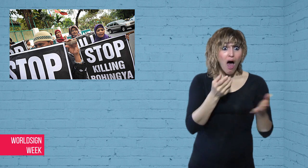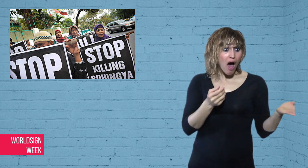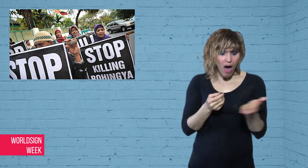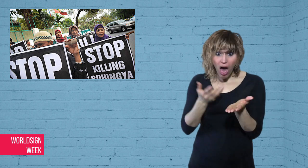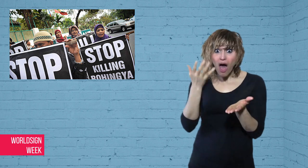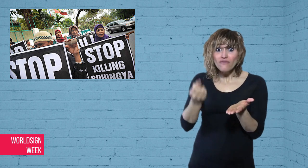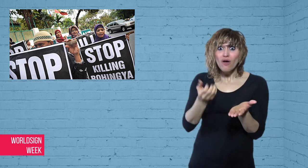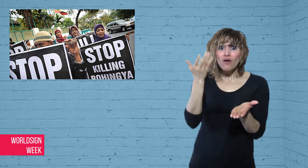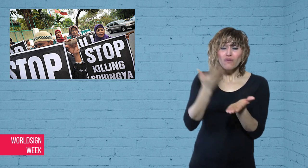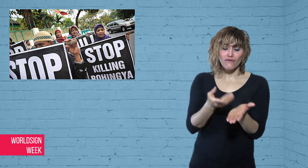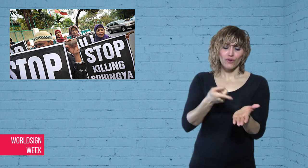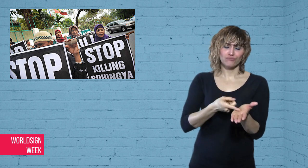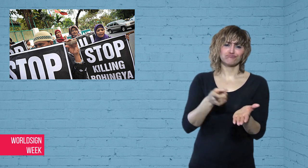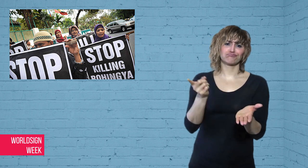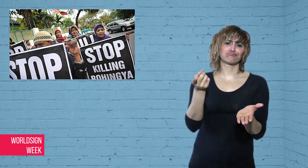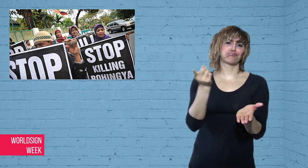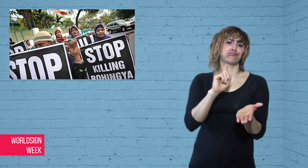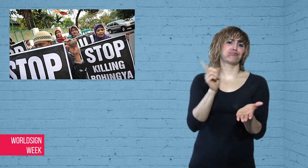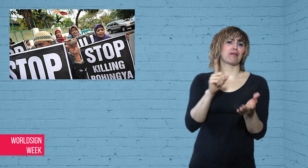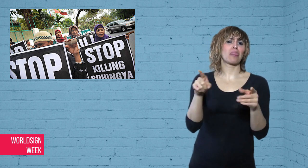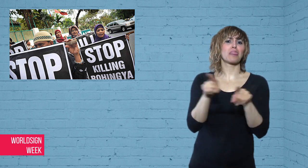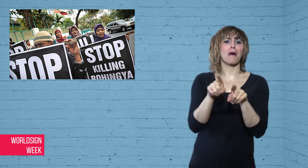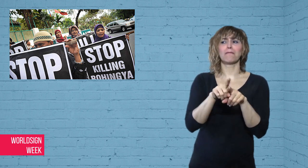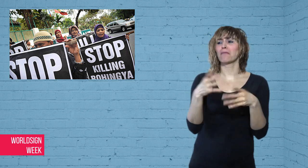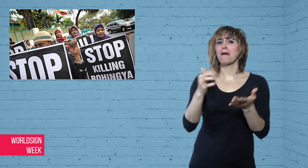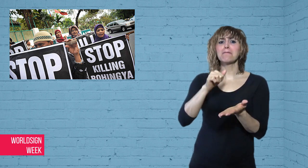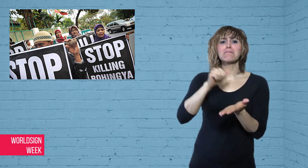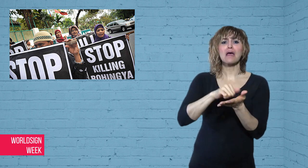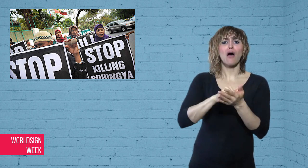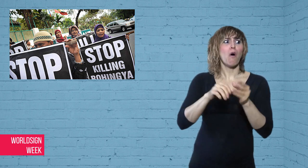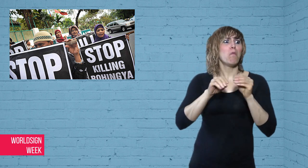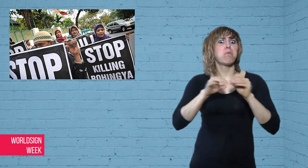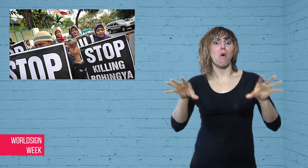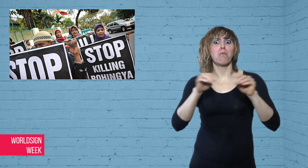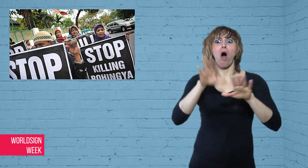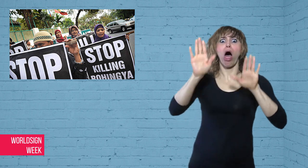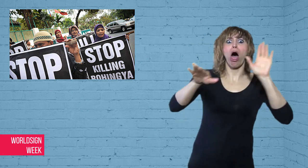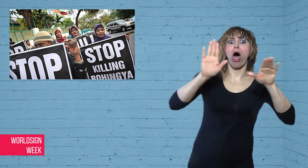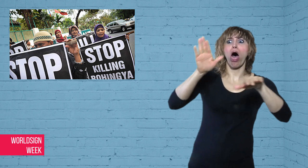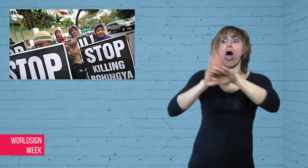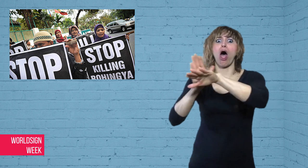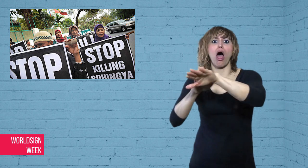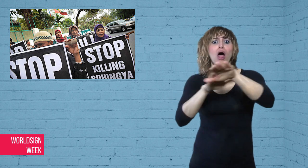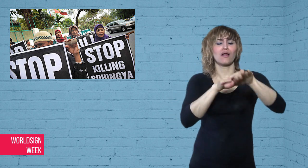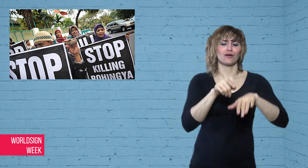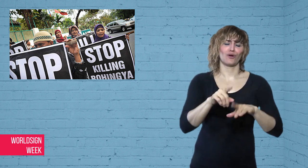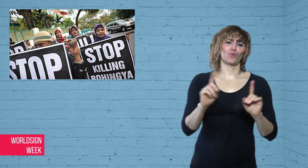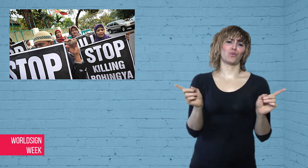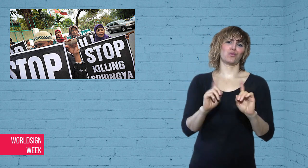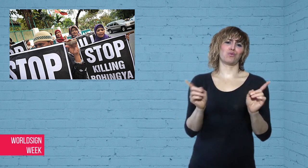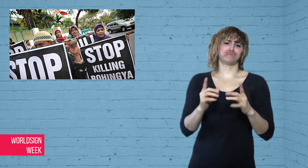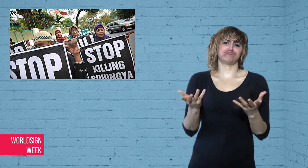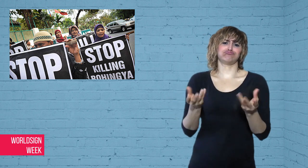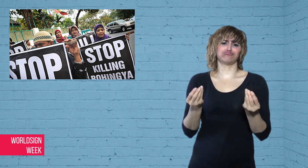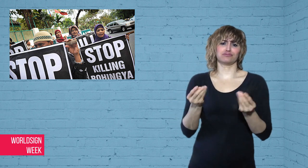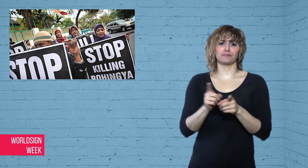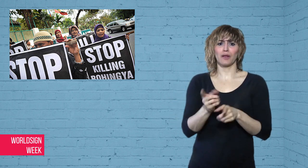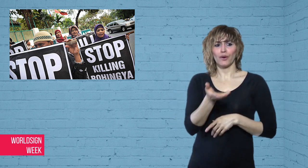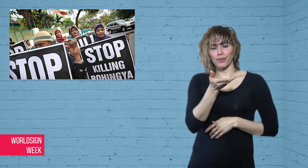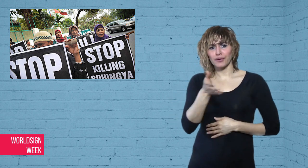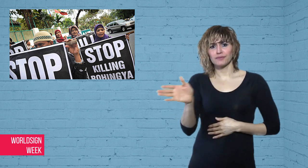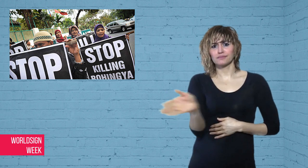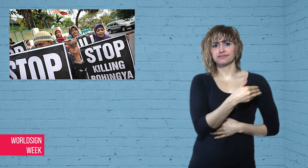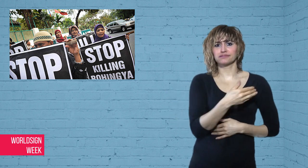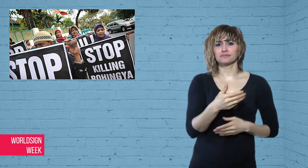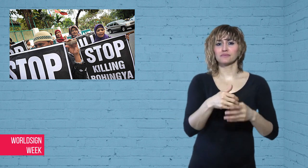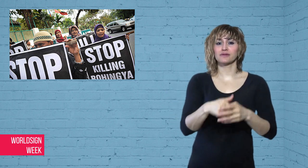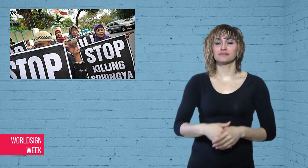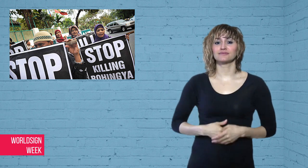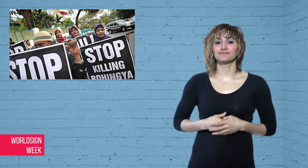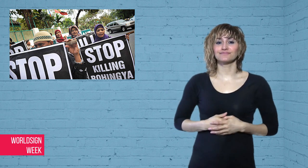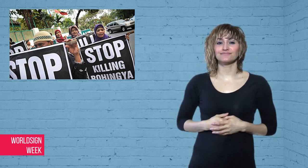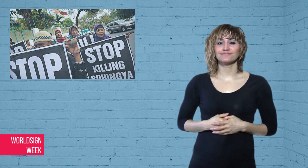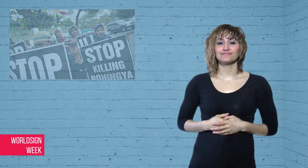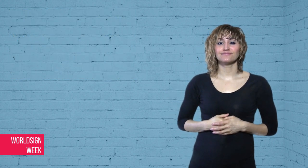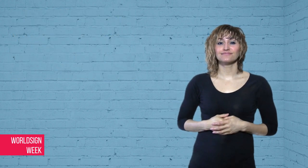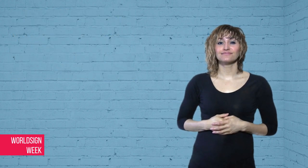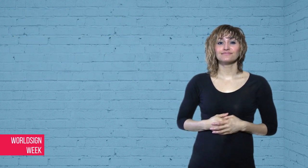evidence as propaganda.